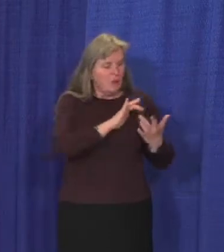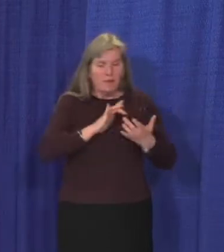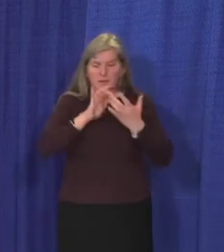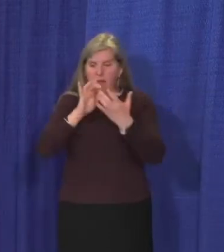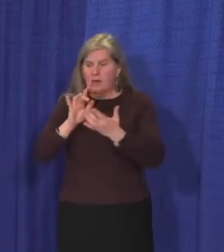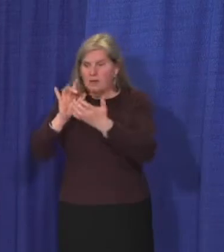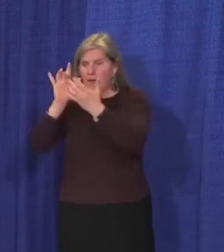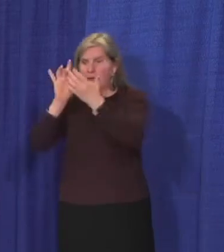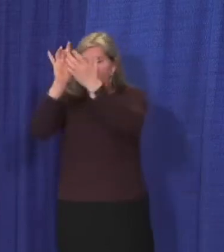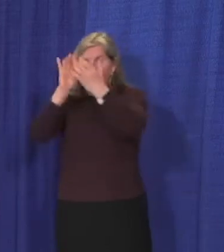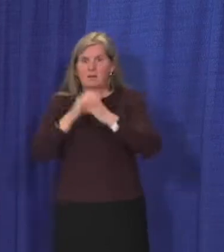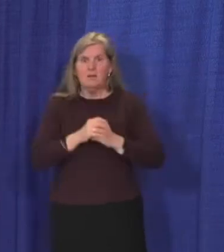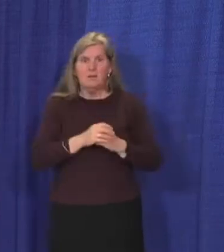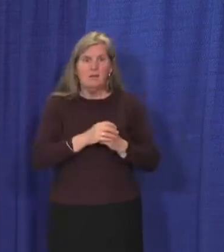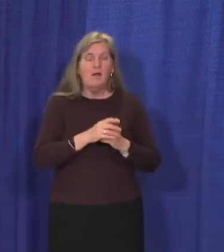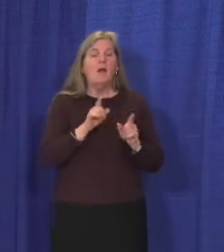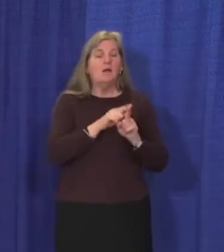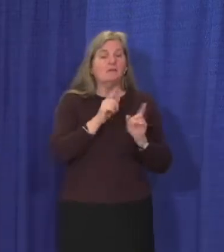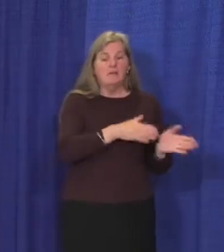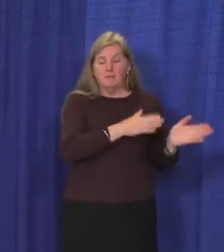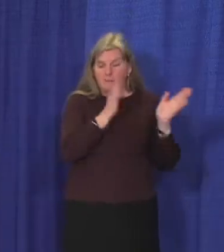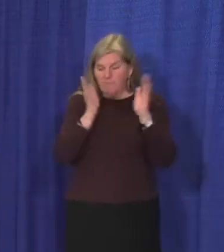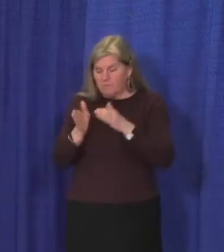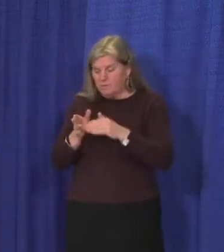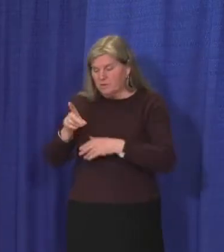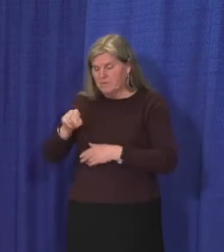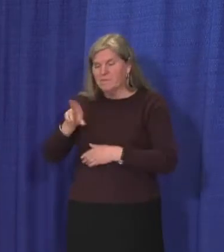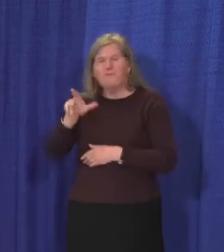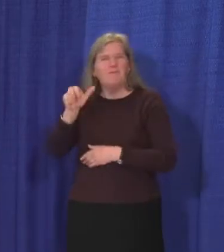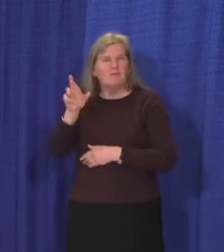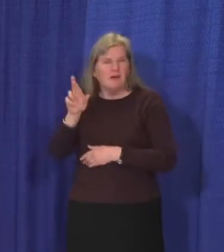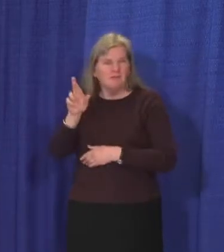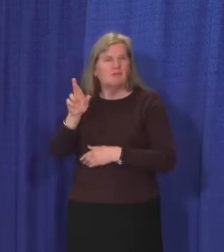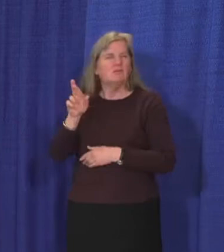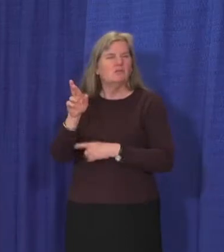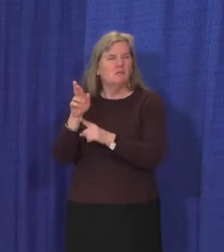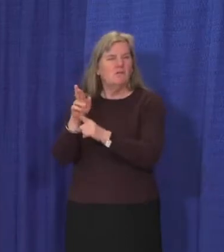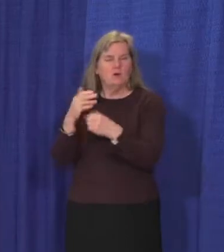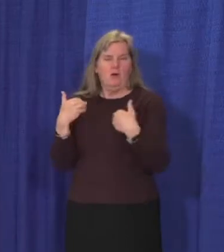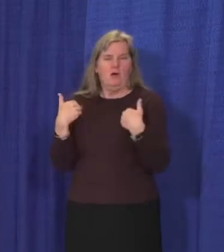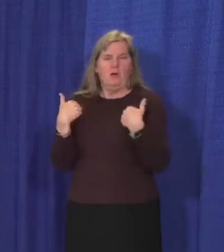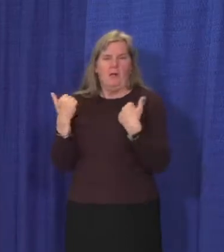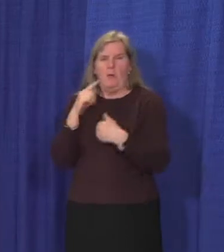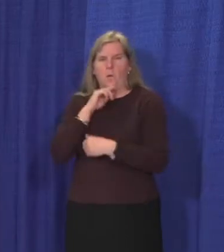Now turning the paste -- page to the Pfizer vaccine and turning